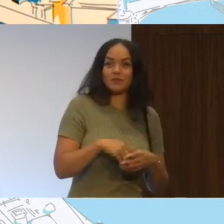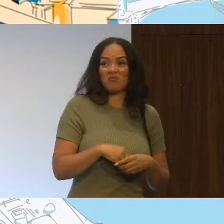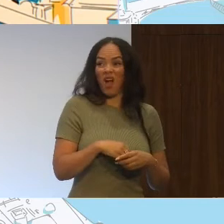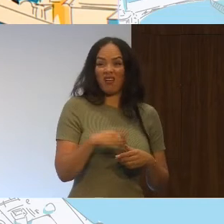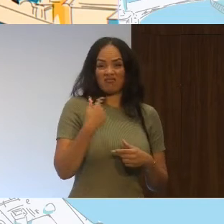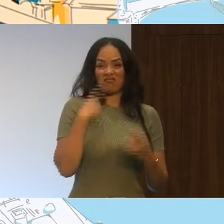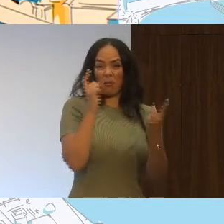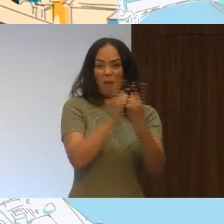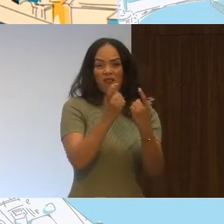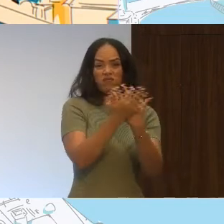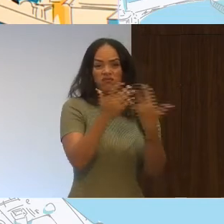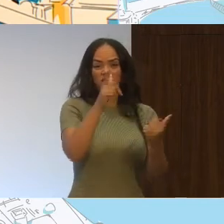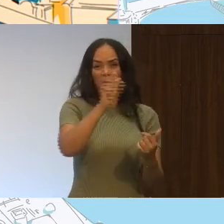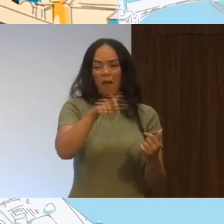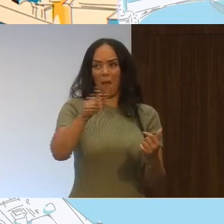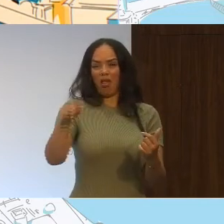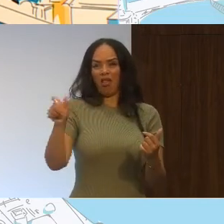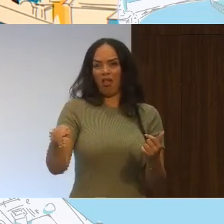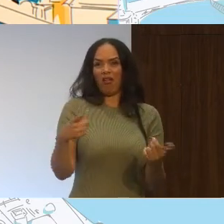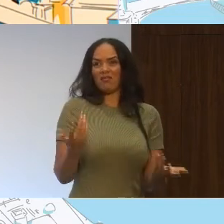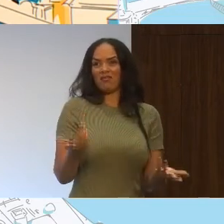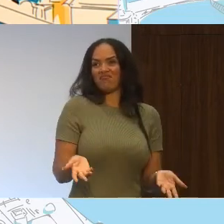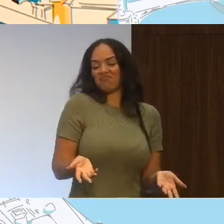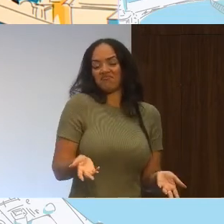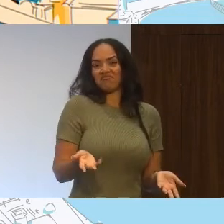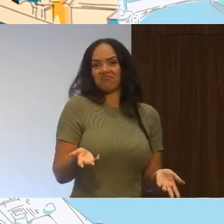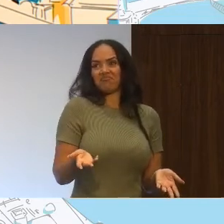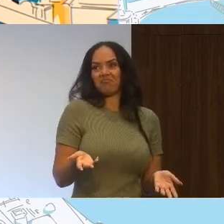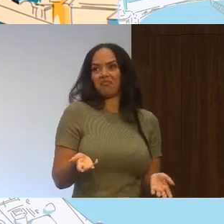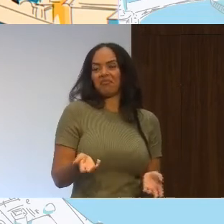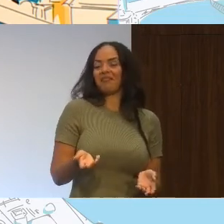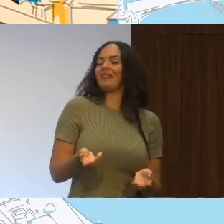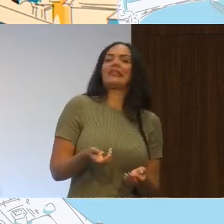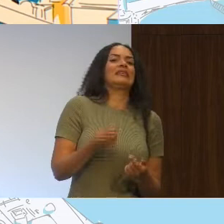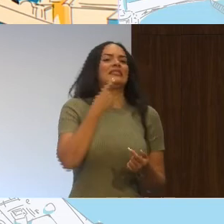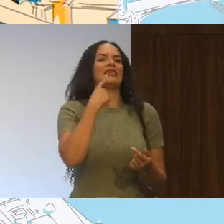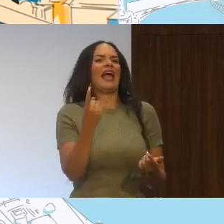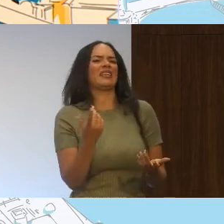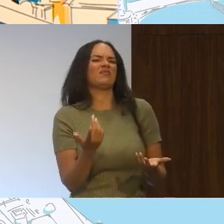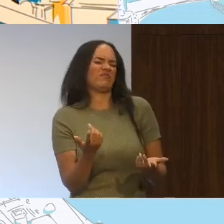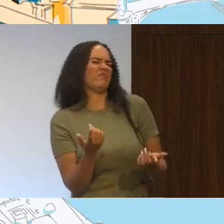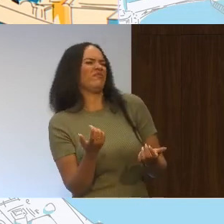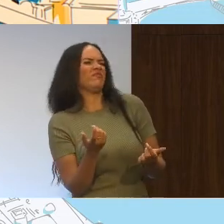you know, you seem possibly smart or occasional person saying, you see actually one guy telling me once